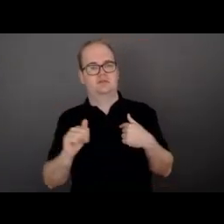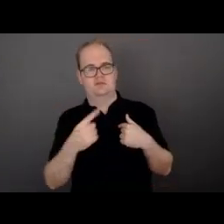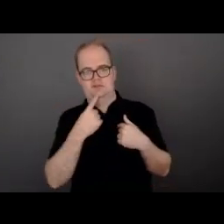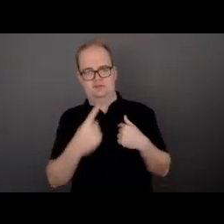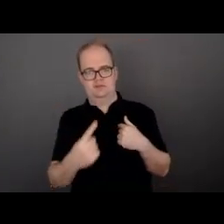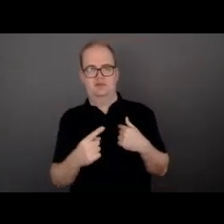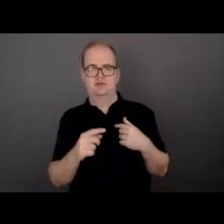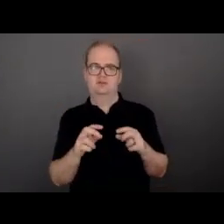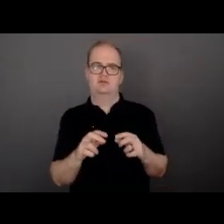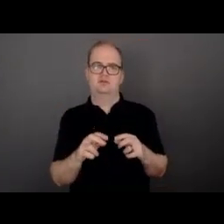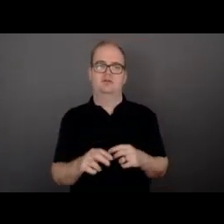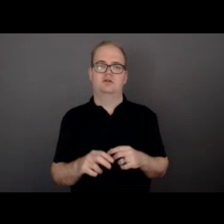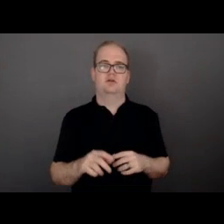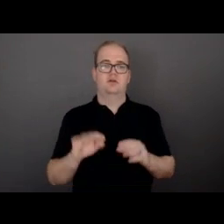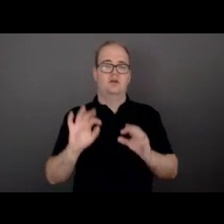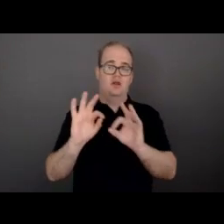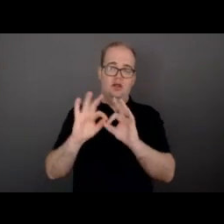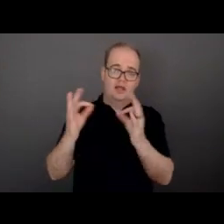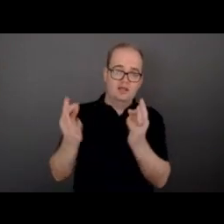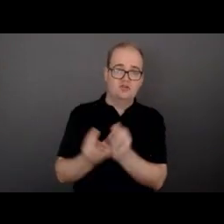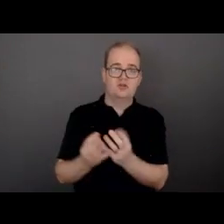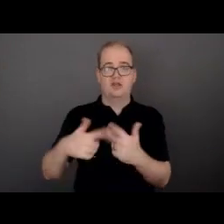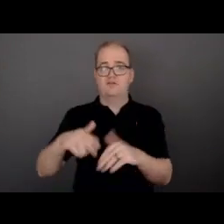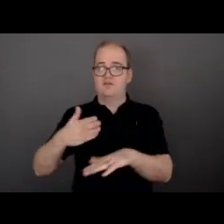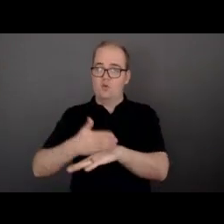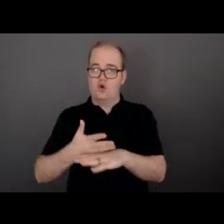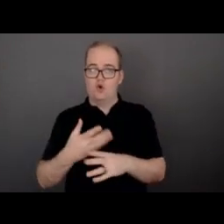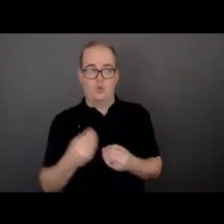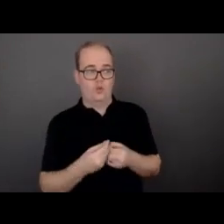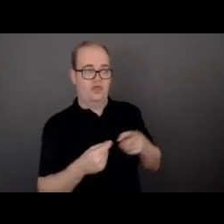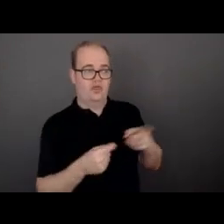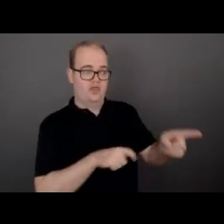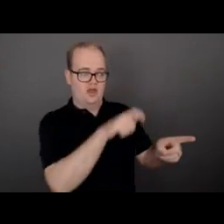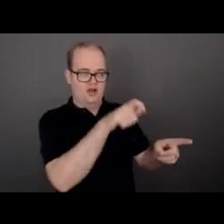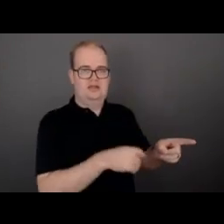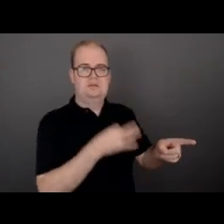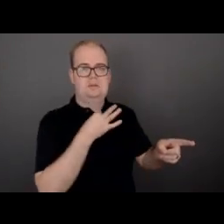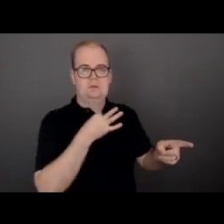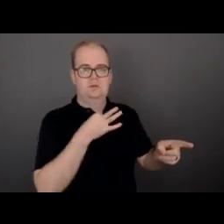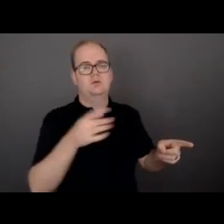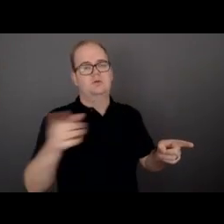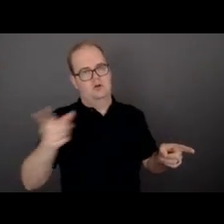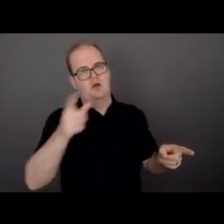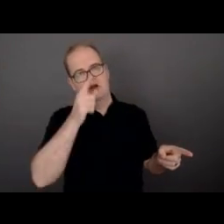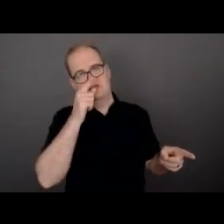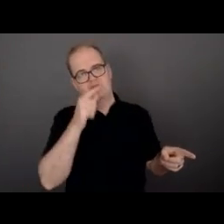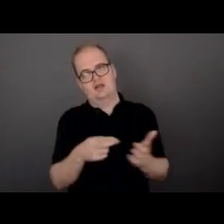Agencies working with a vulnerable client, will refer them to Legal Aid Queensland and